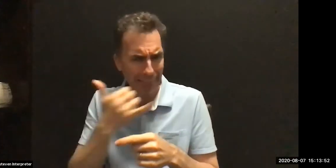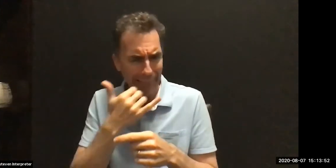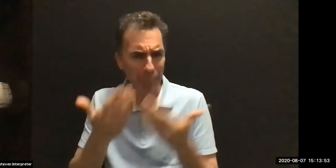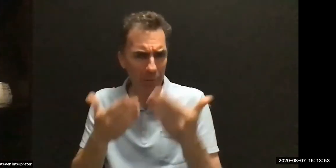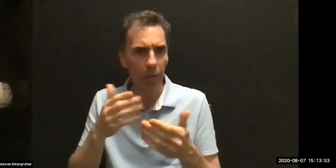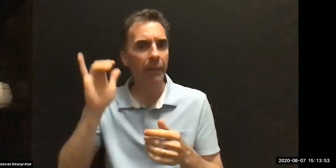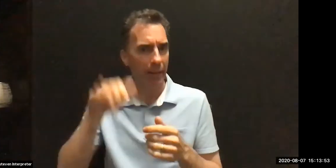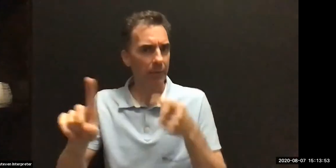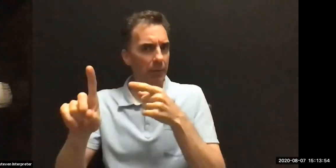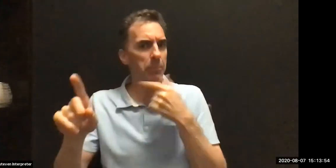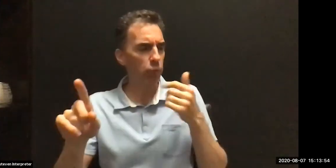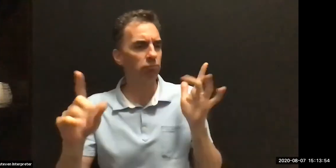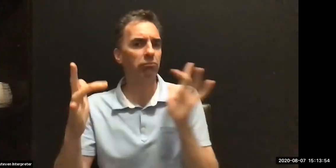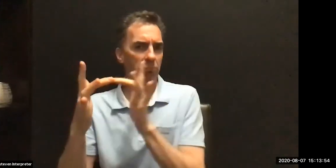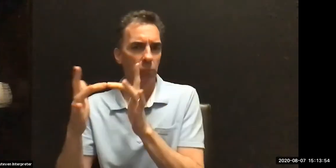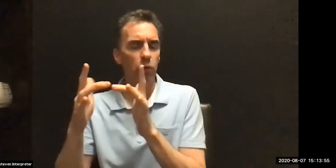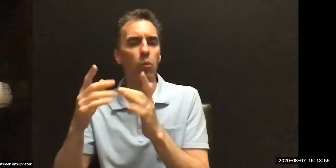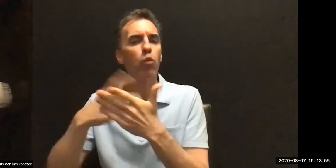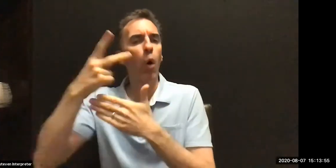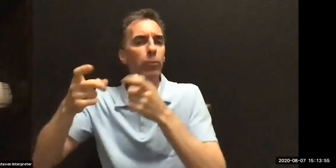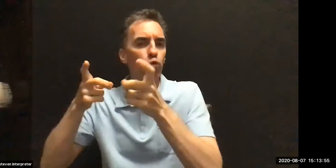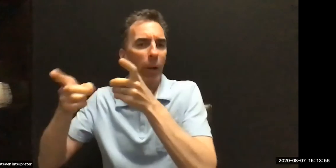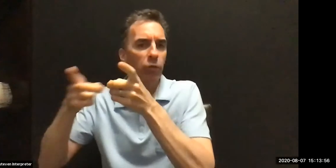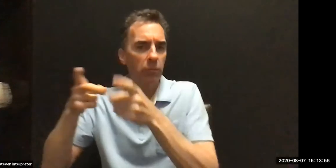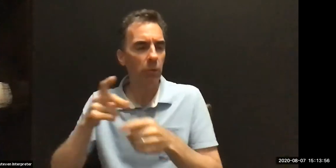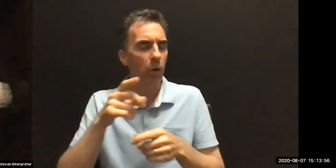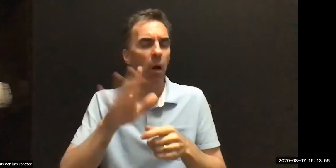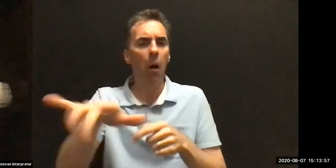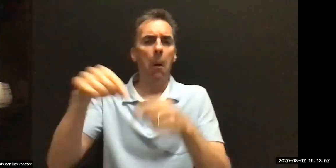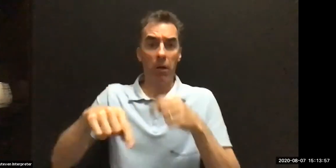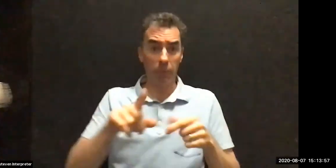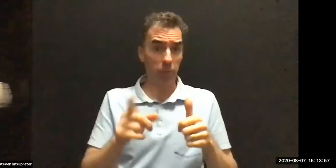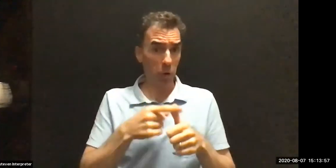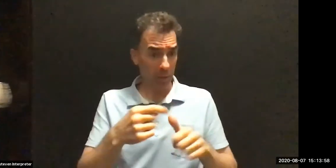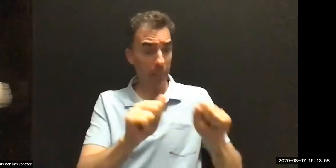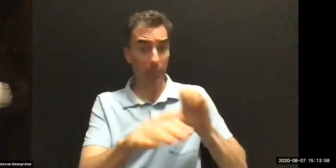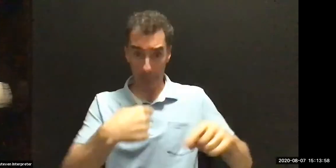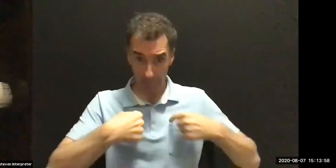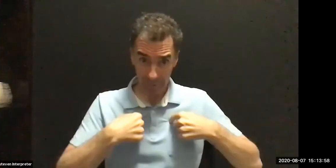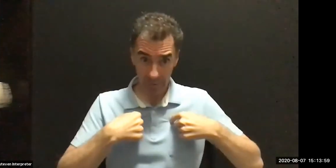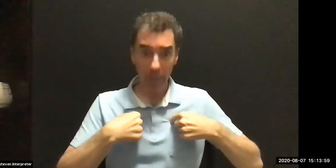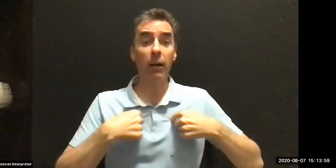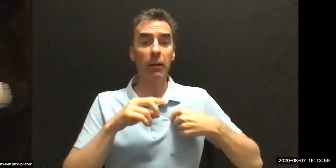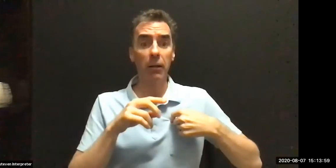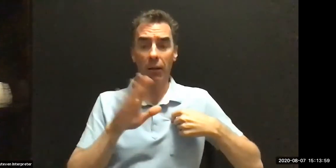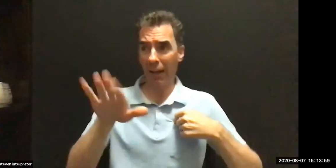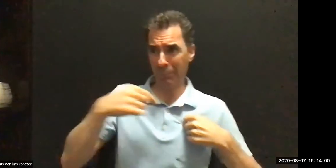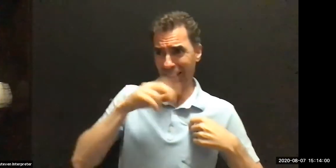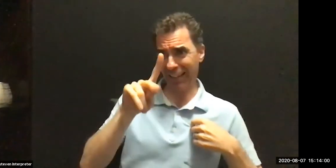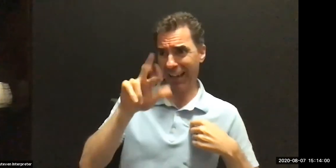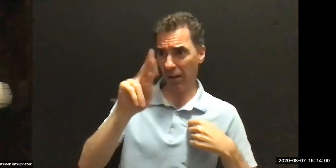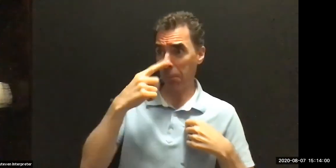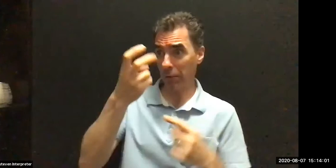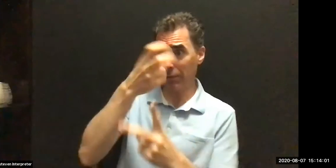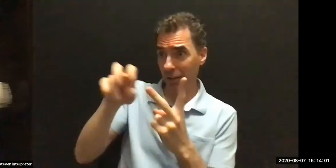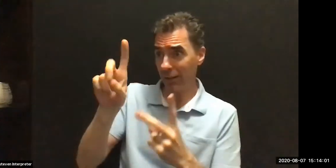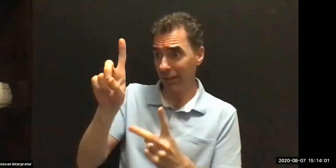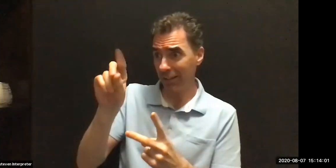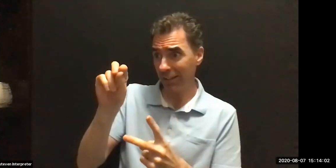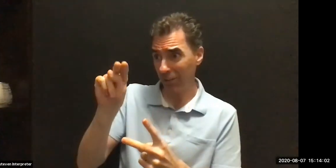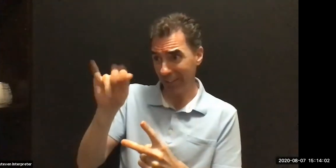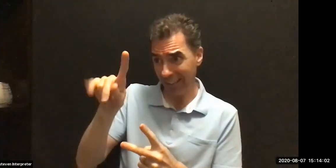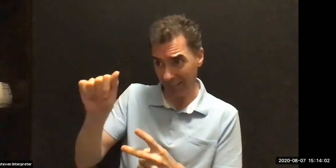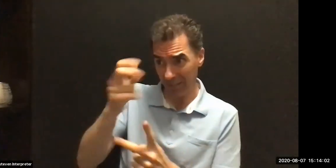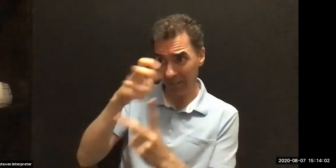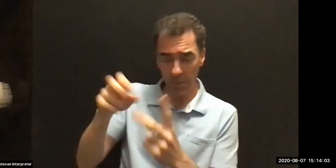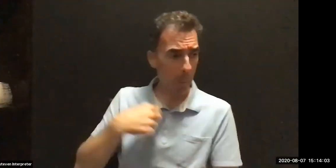Channelle Charest: So even if you reach out to me, you know, you can send me an email. Say hey this is Karen, can you connect me to Denise and I can actually make that direct connection if you'd like. And that'll just save everyone some time.